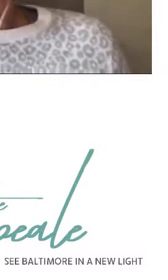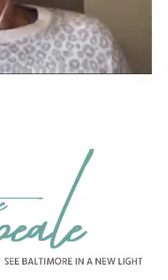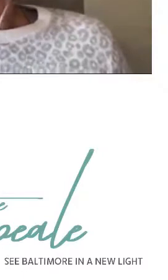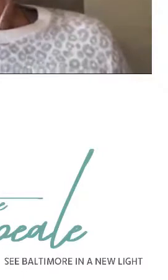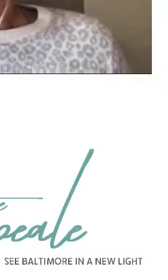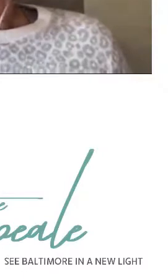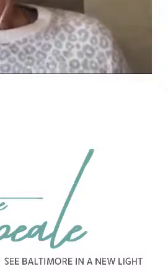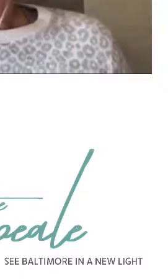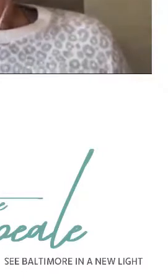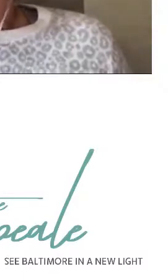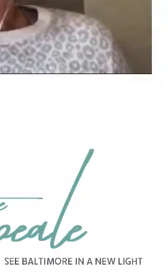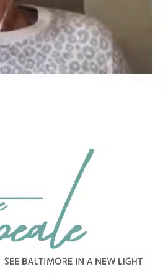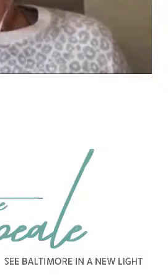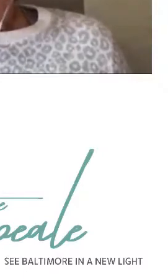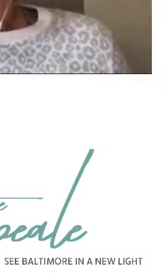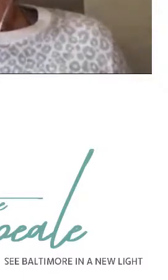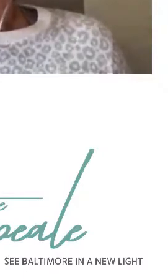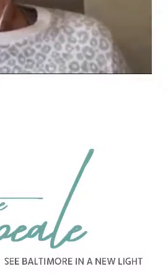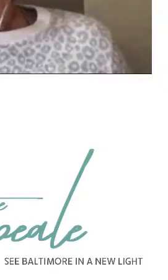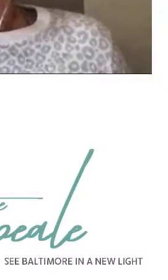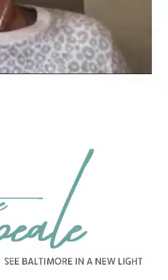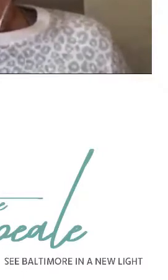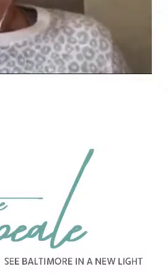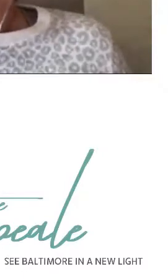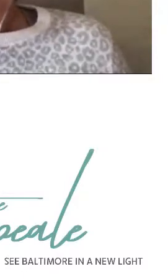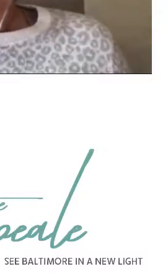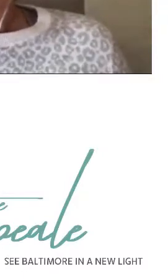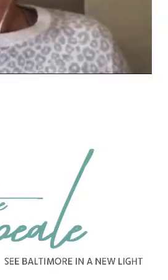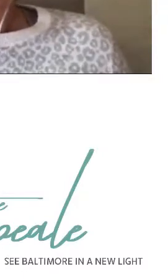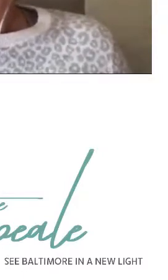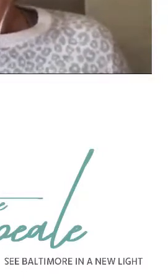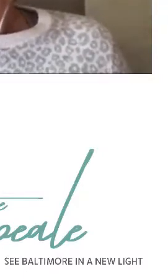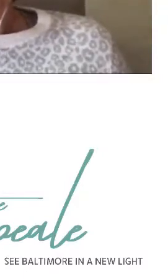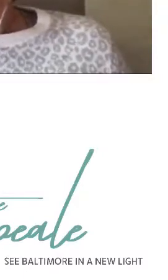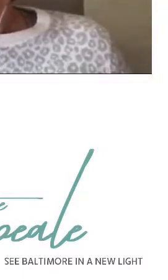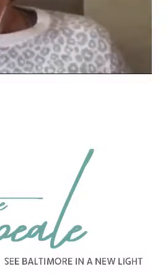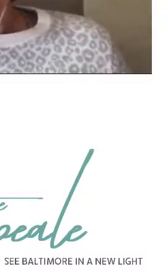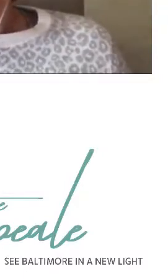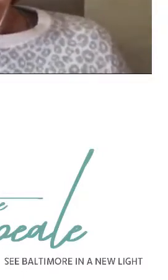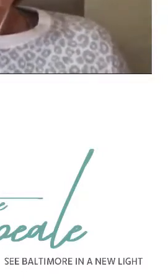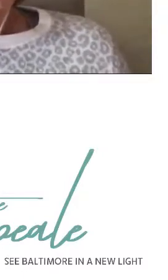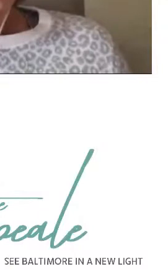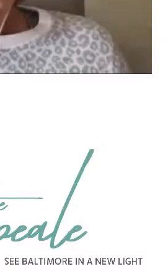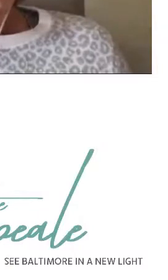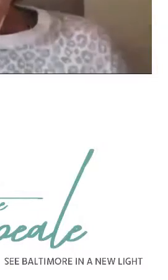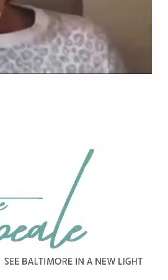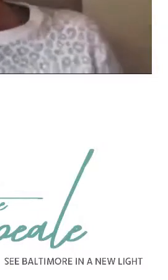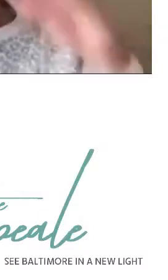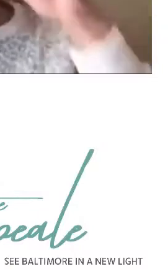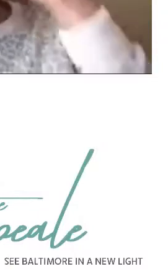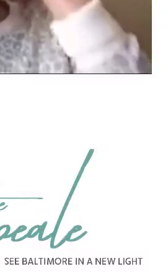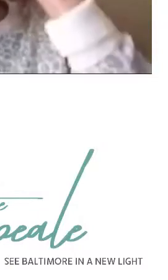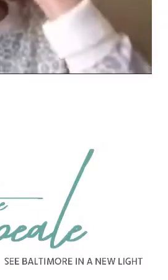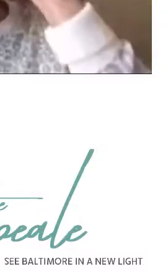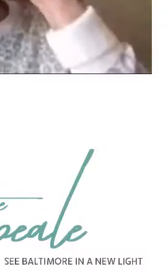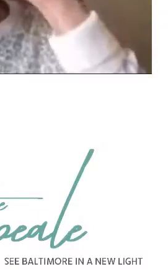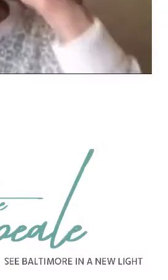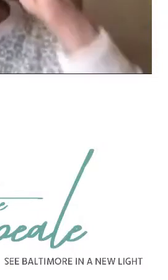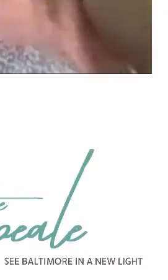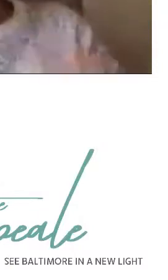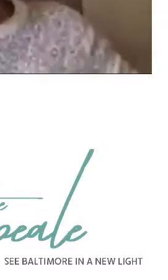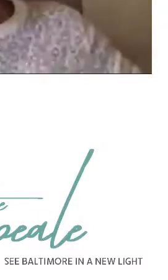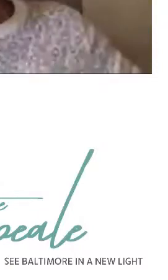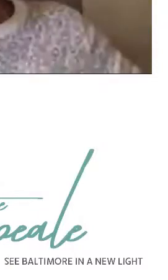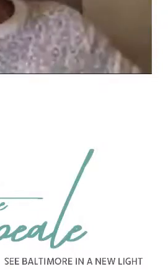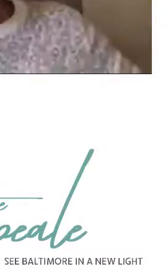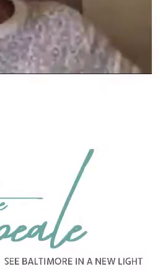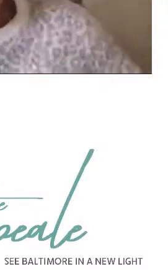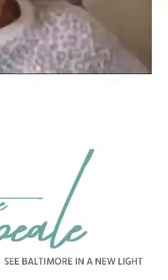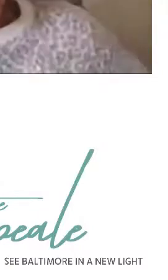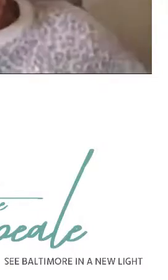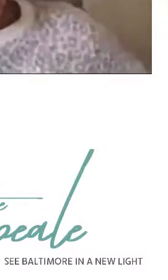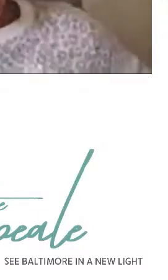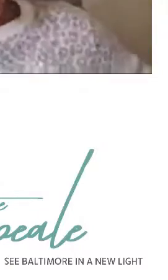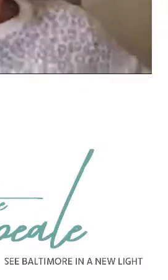However, I always give a percentage to the St. Francis Community Center in Baltimore